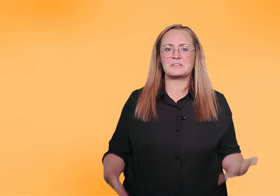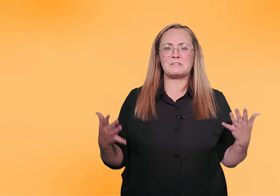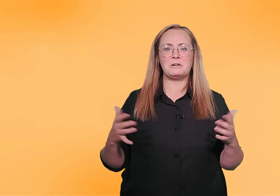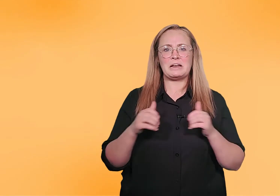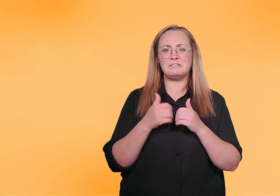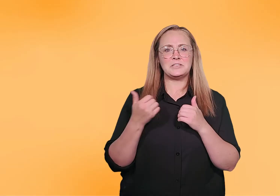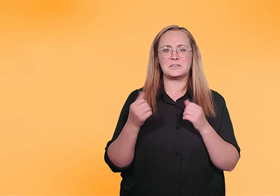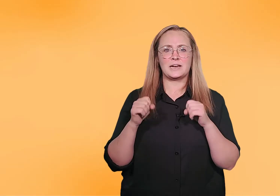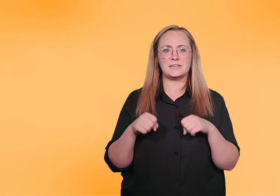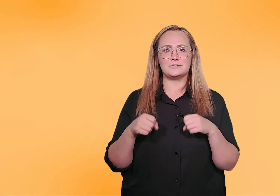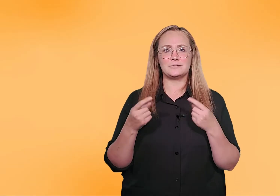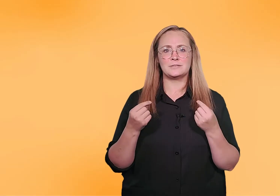What else could I do?